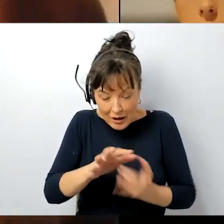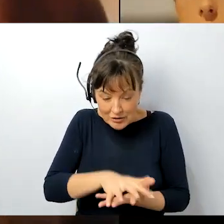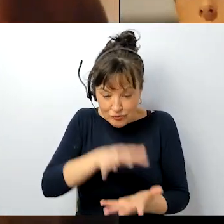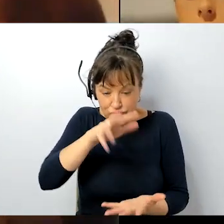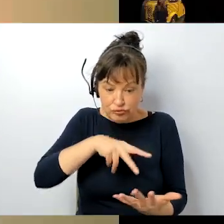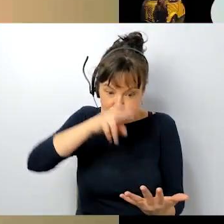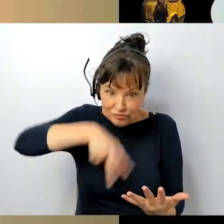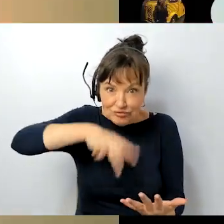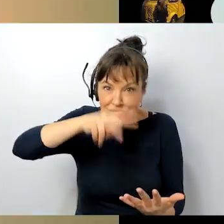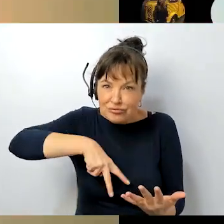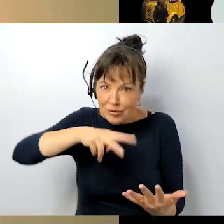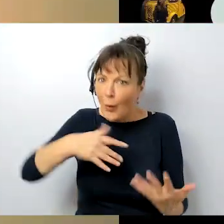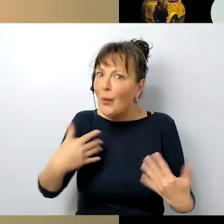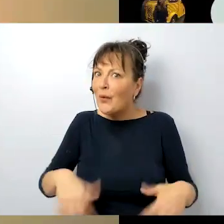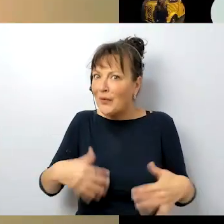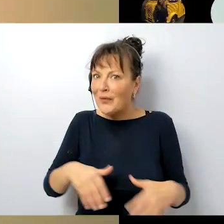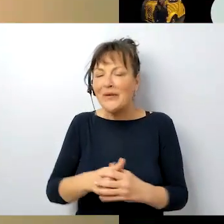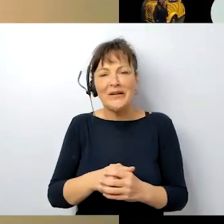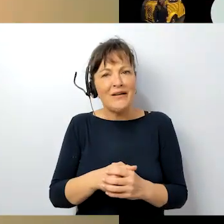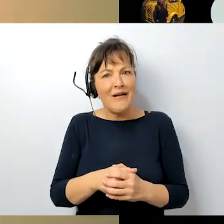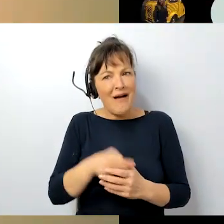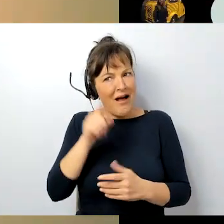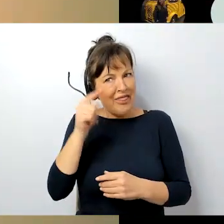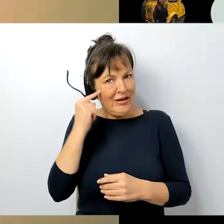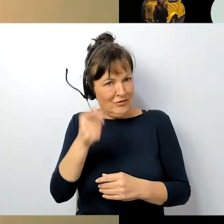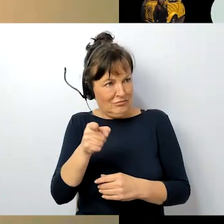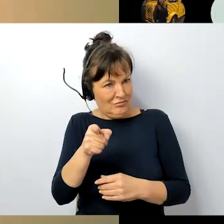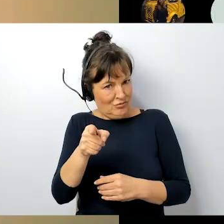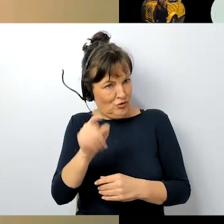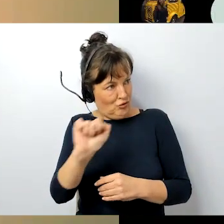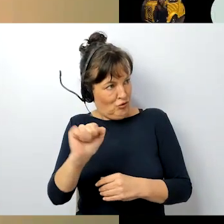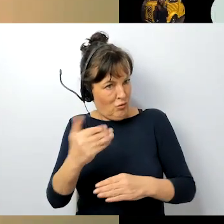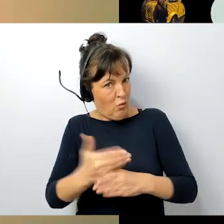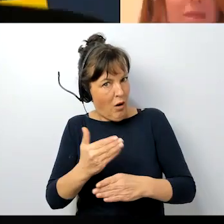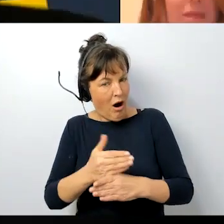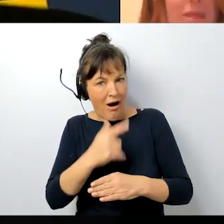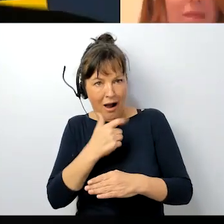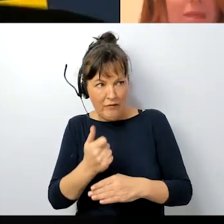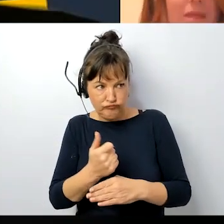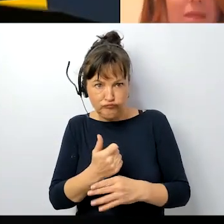daunting task of sifting through applications, CVS, notes of Interest -especially considering